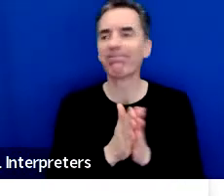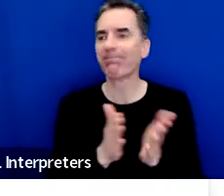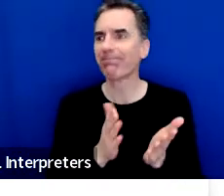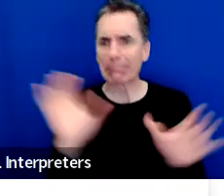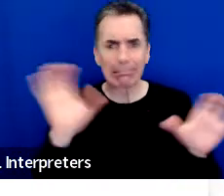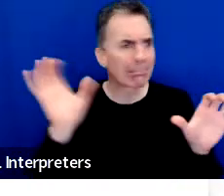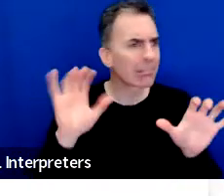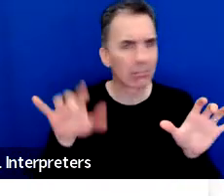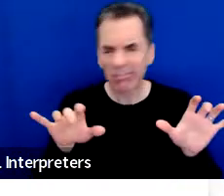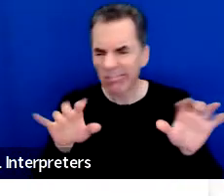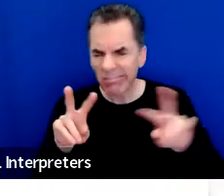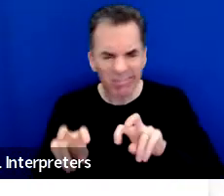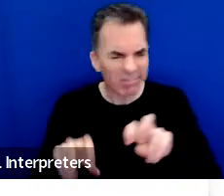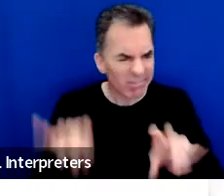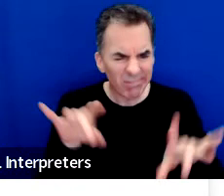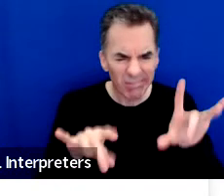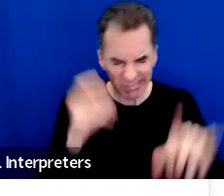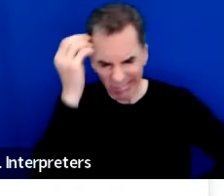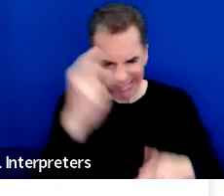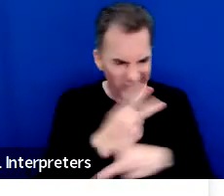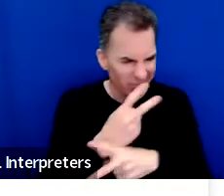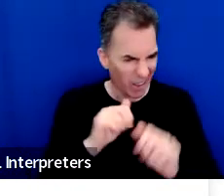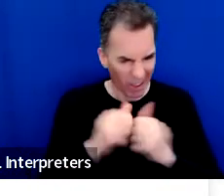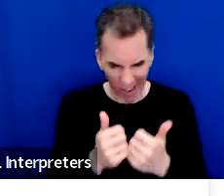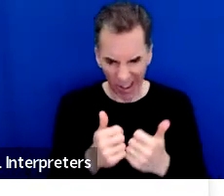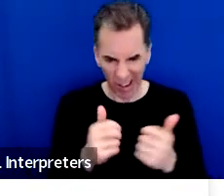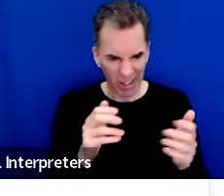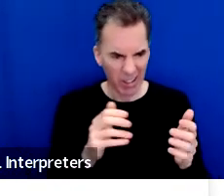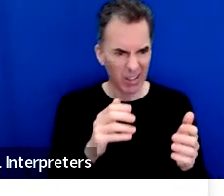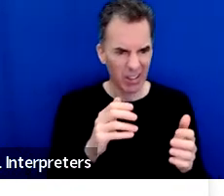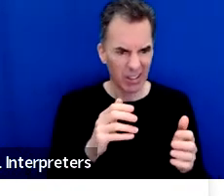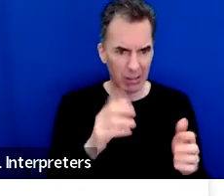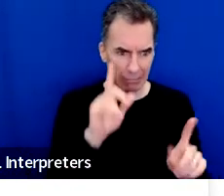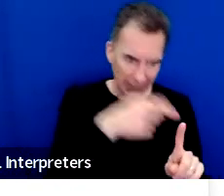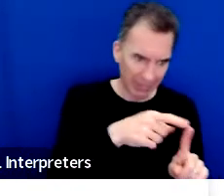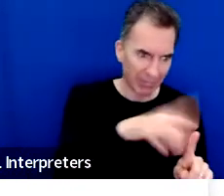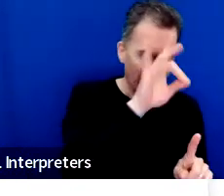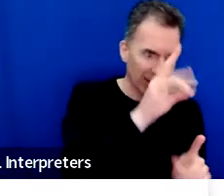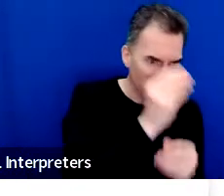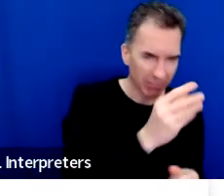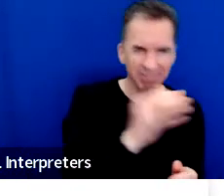you know, the best strategy to discover the right information. But I fully understand that